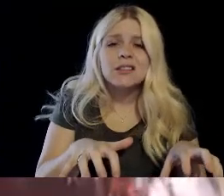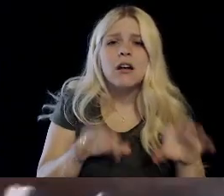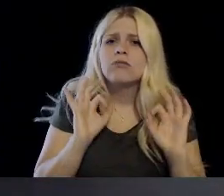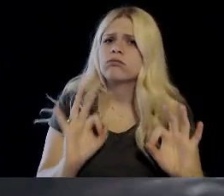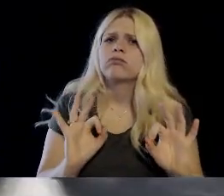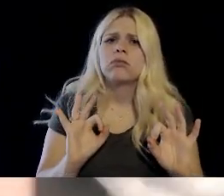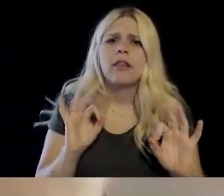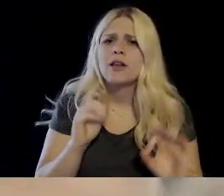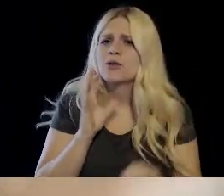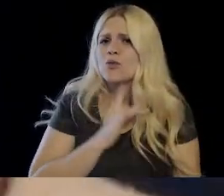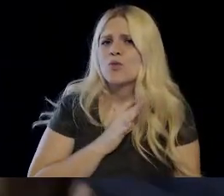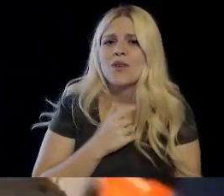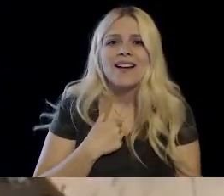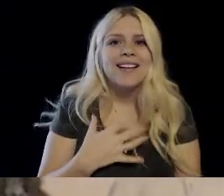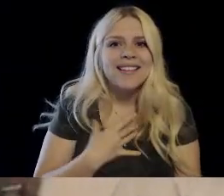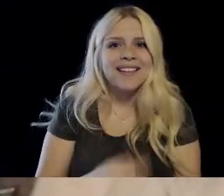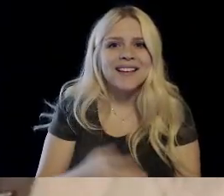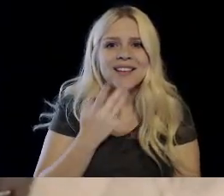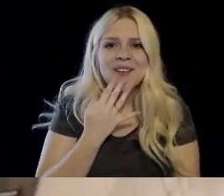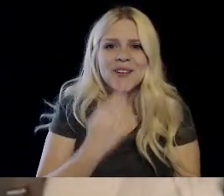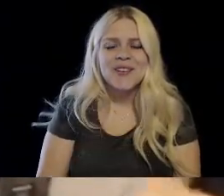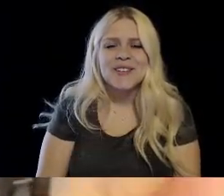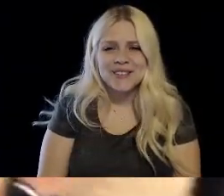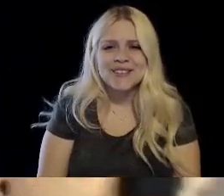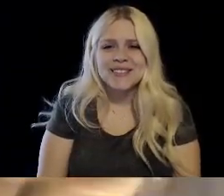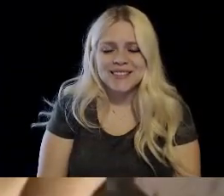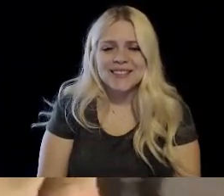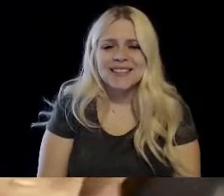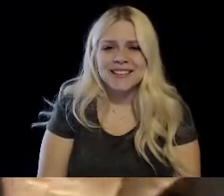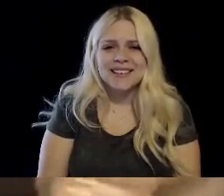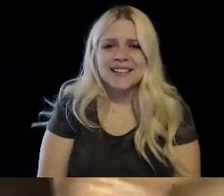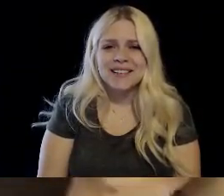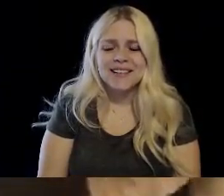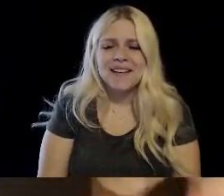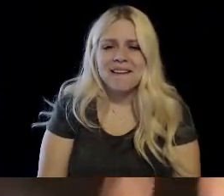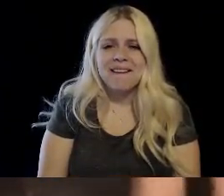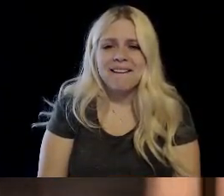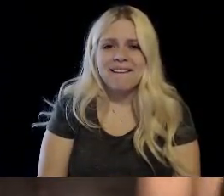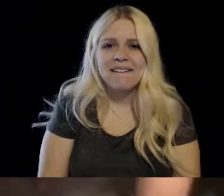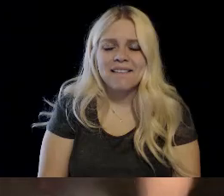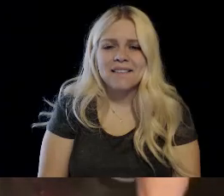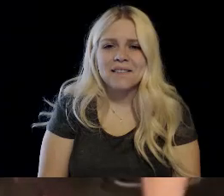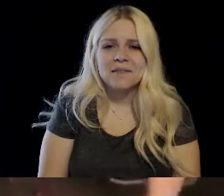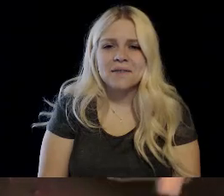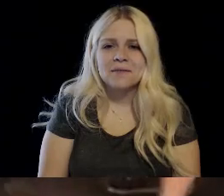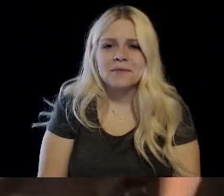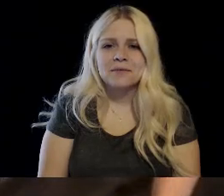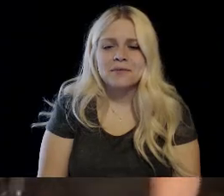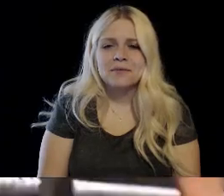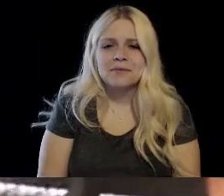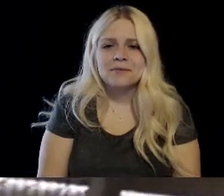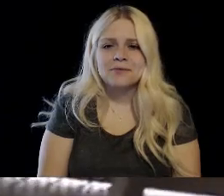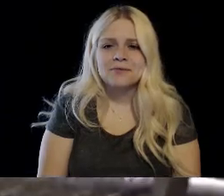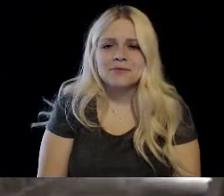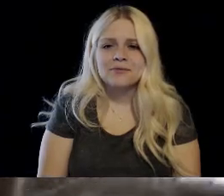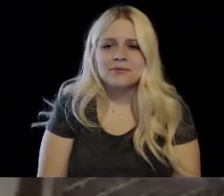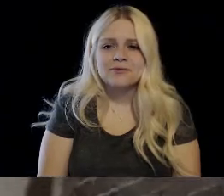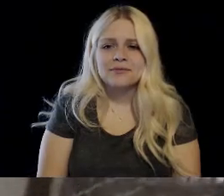a cool one. I like those colors. Alright, here we go. Joanne: Okay. This will probably be our last pass at this.